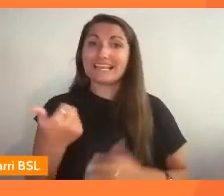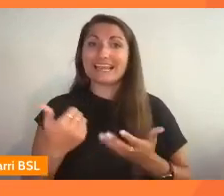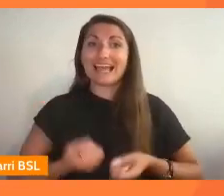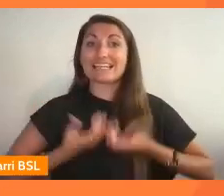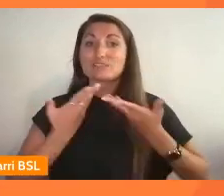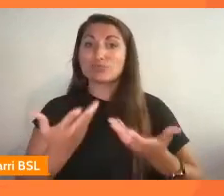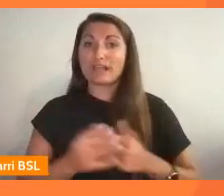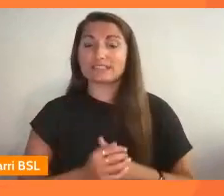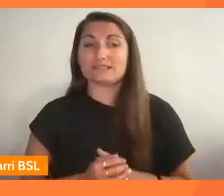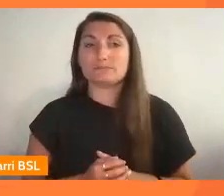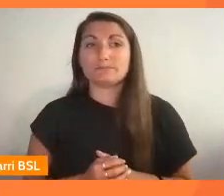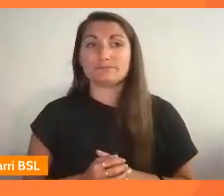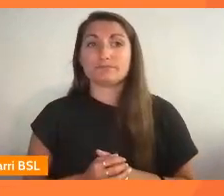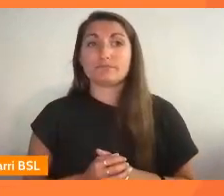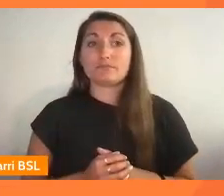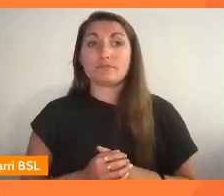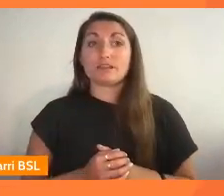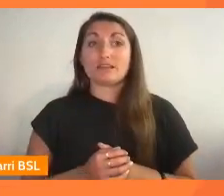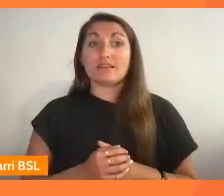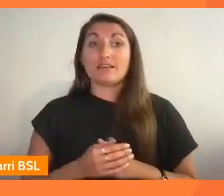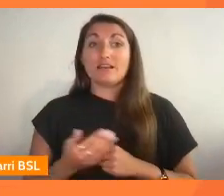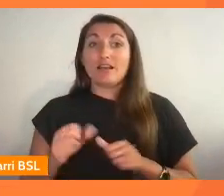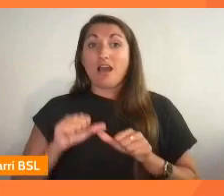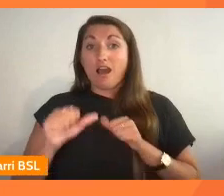We have since got a space next door called The Jag.